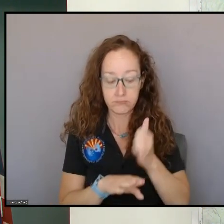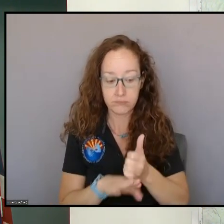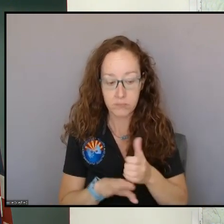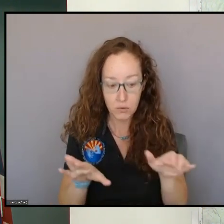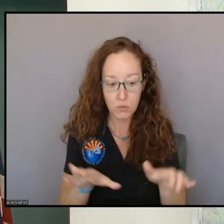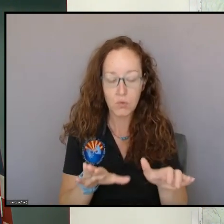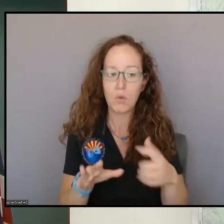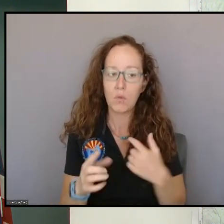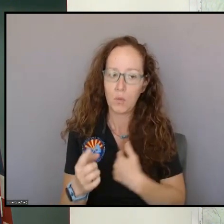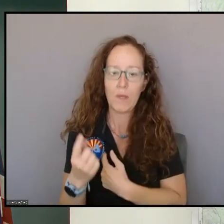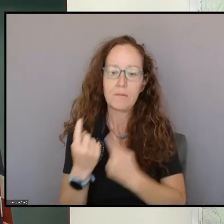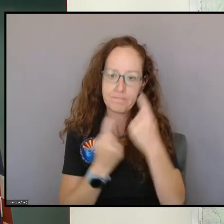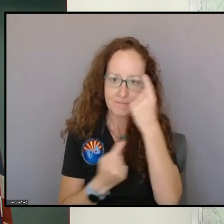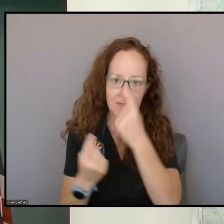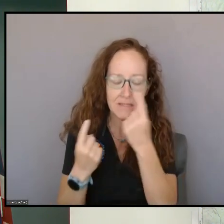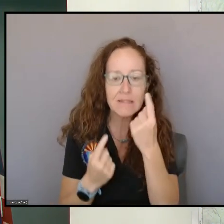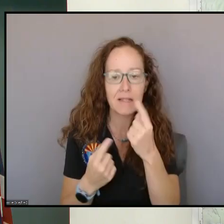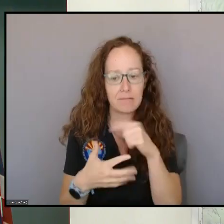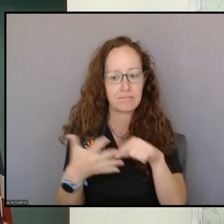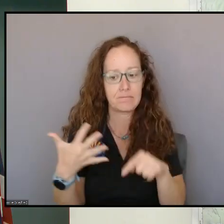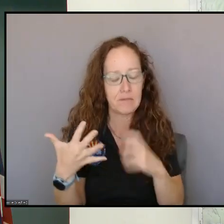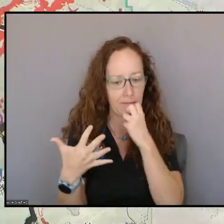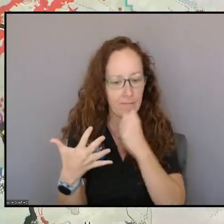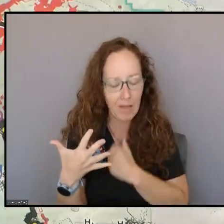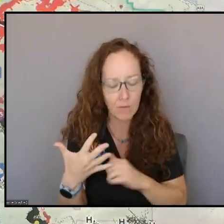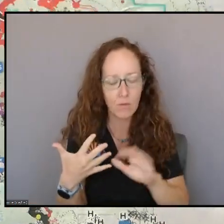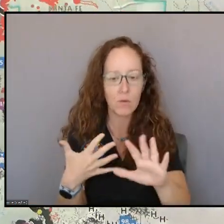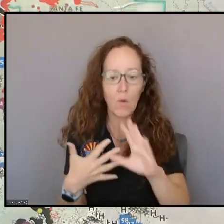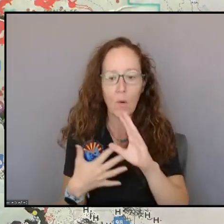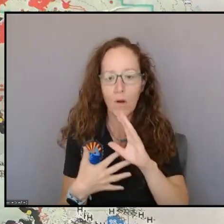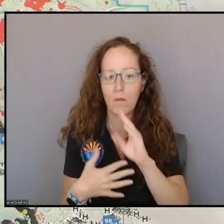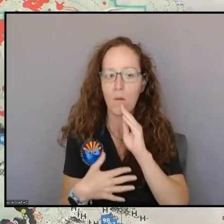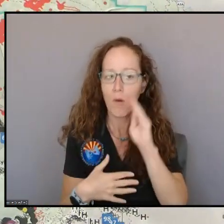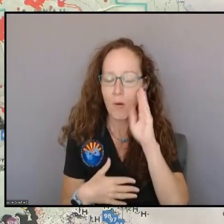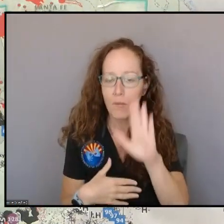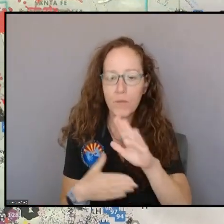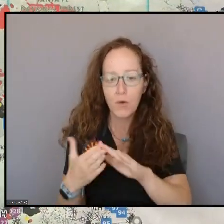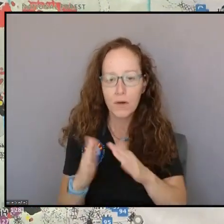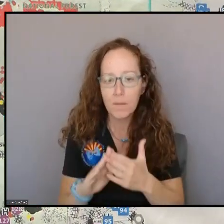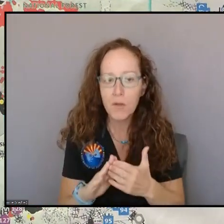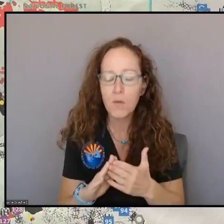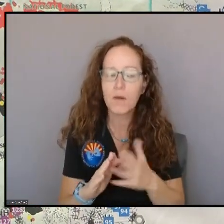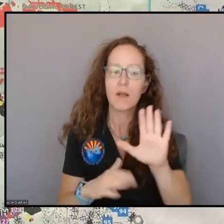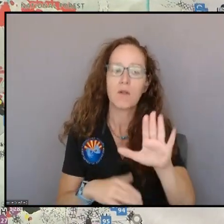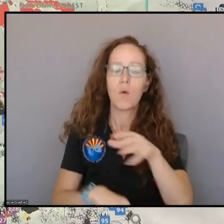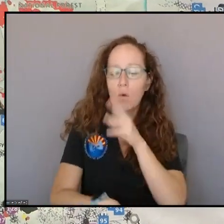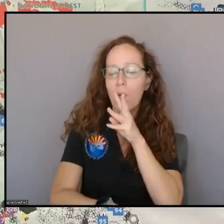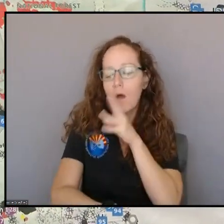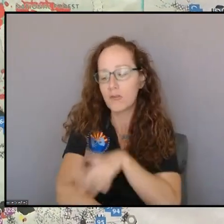The wilderness that you recreate in, you hunt in, you go out to just look at and enjoy that pristine beauty that